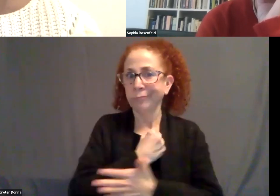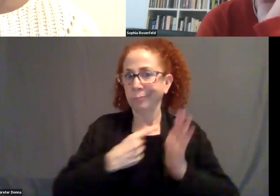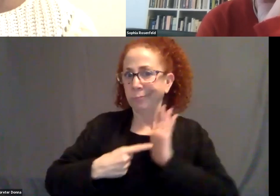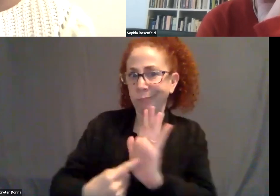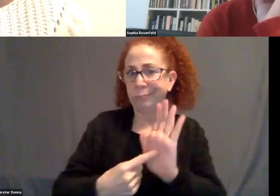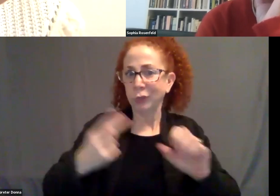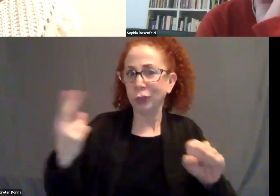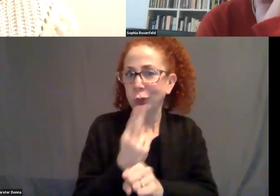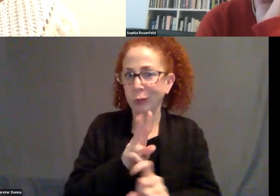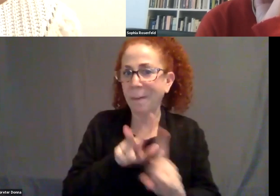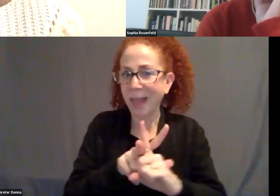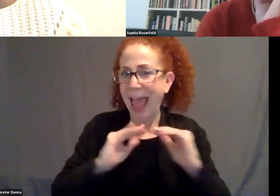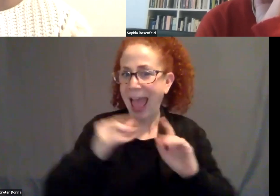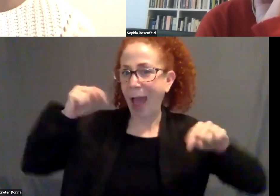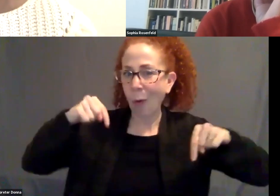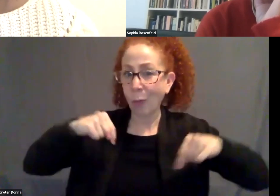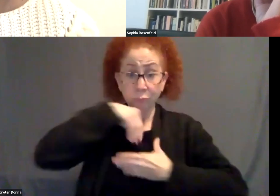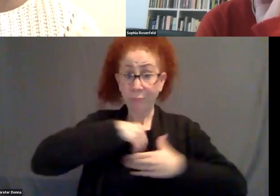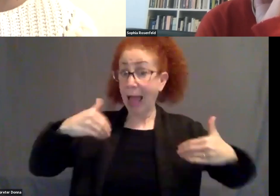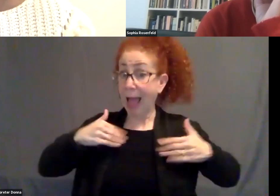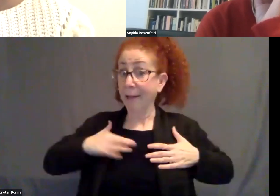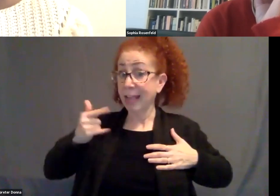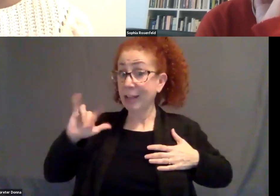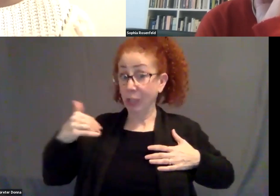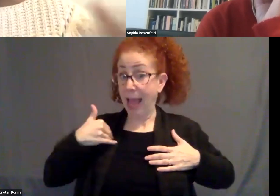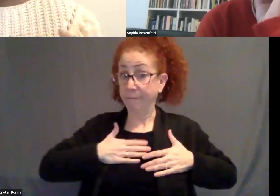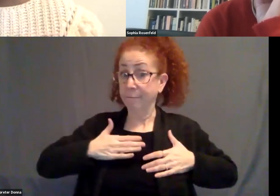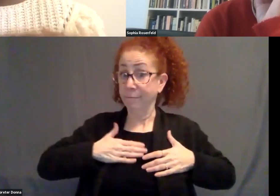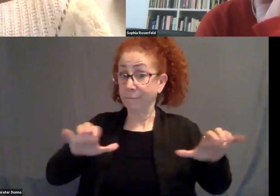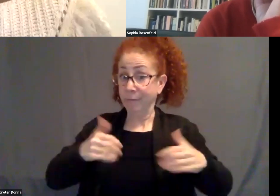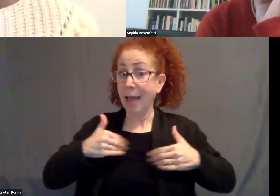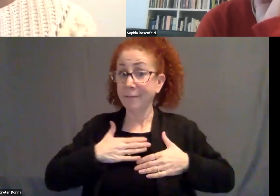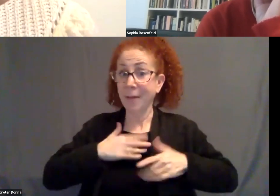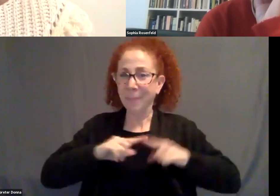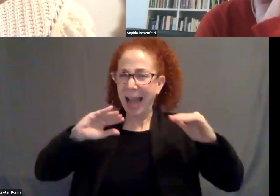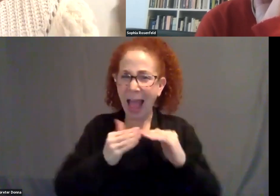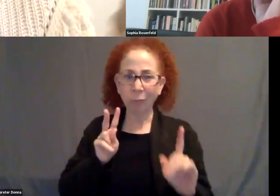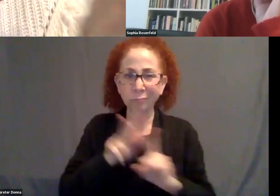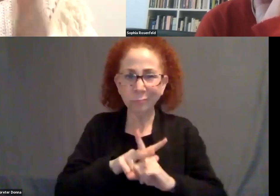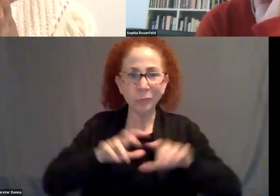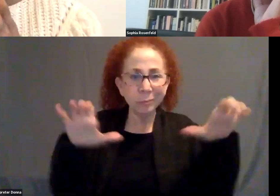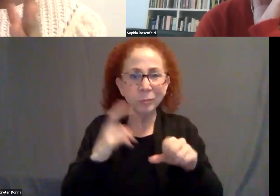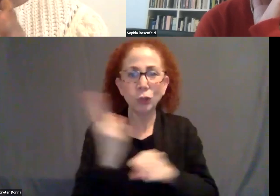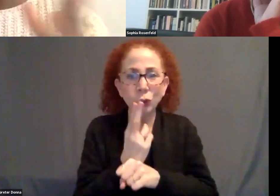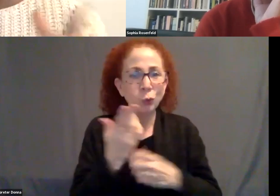So it's a capacity that you have. It can get exercised to larger or lesser degrees,